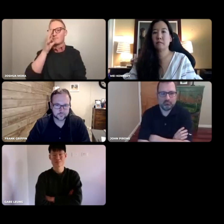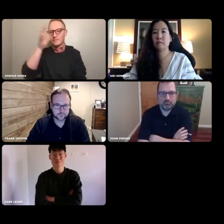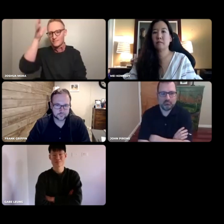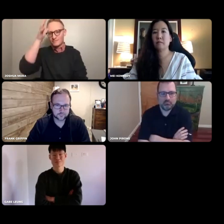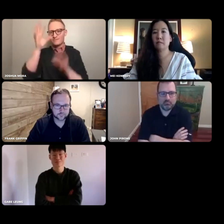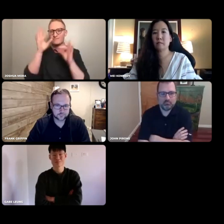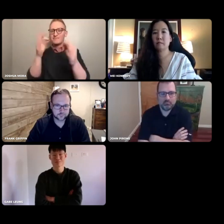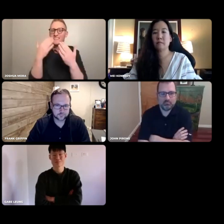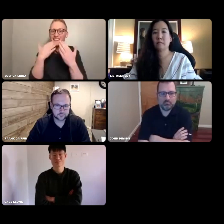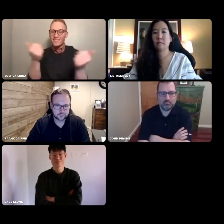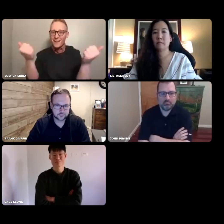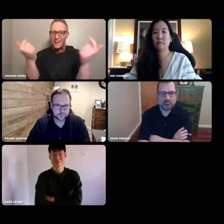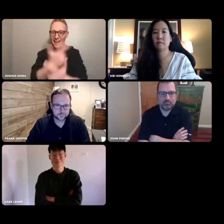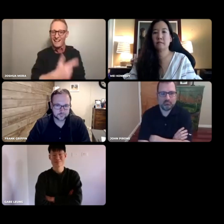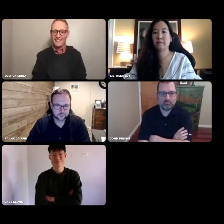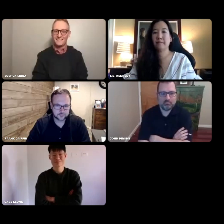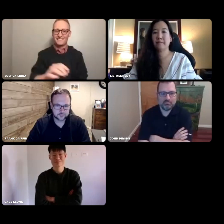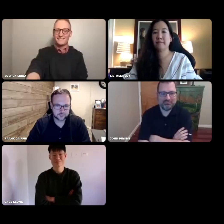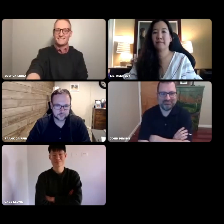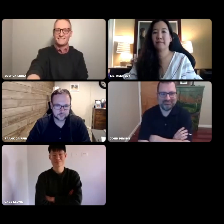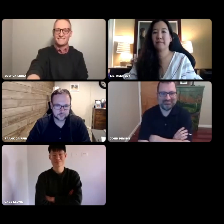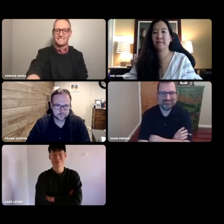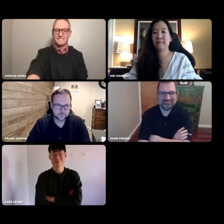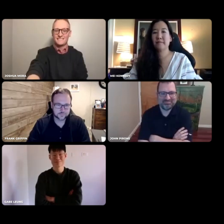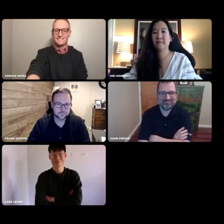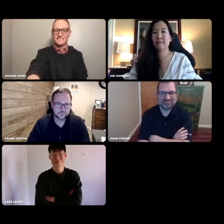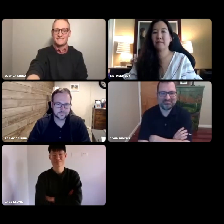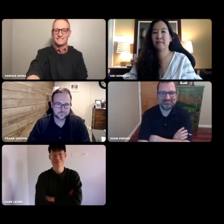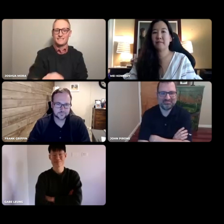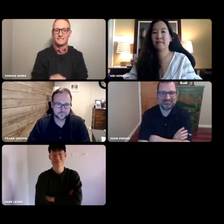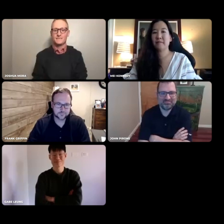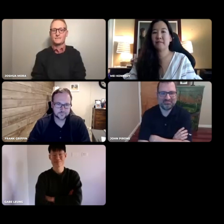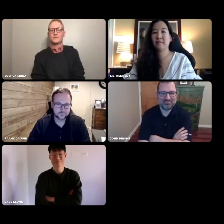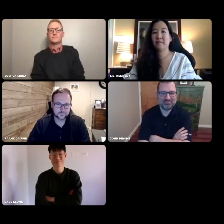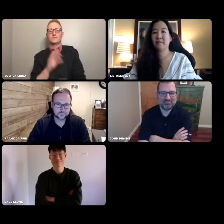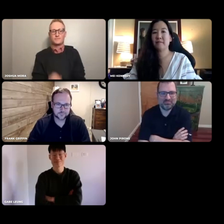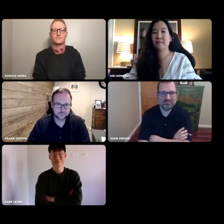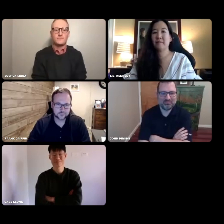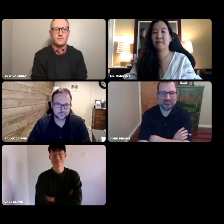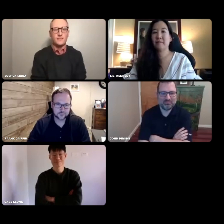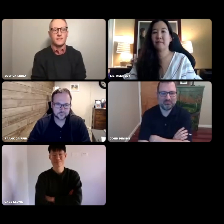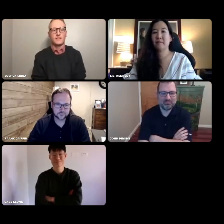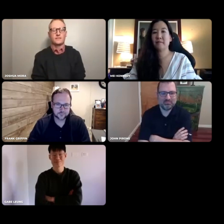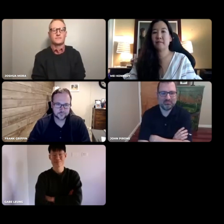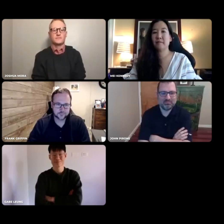All right, 4 folks here are e-learning developers. We have a student. And a parent. Welcome to you all. Thank you for being here tonight.